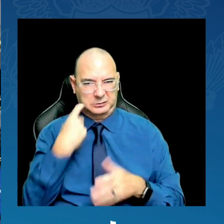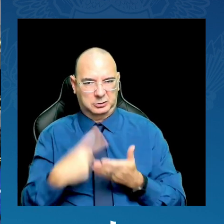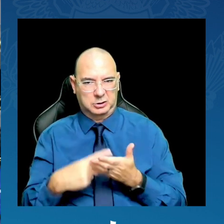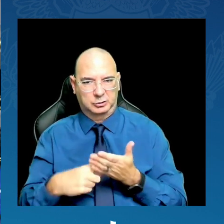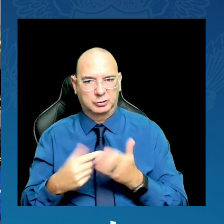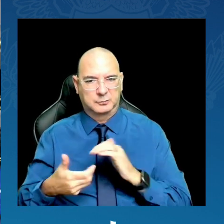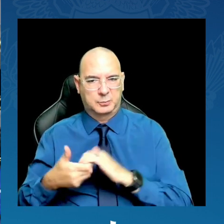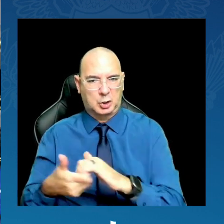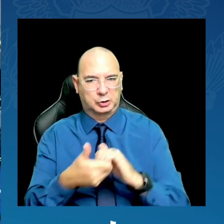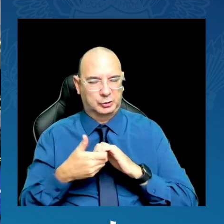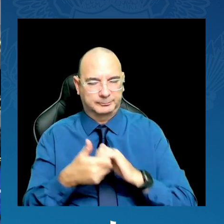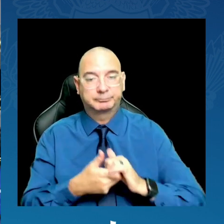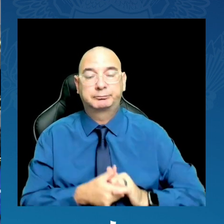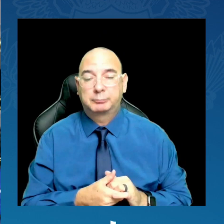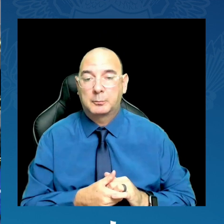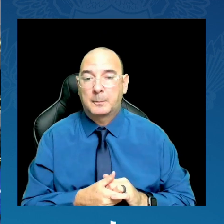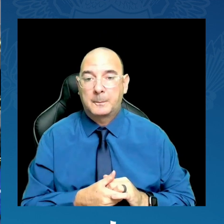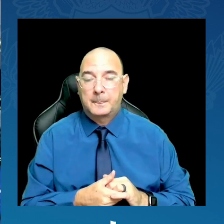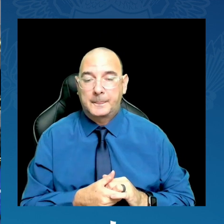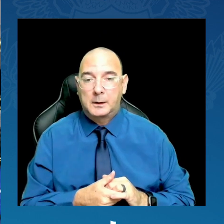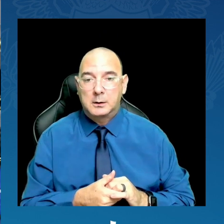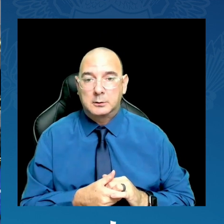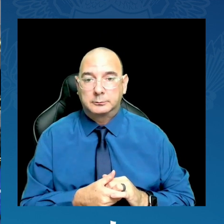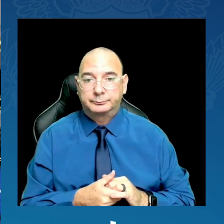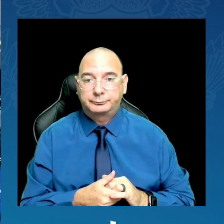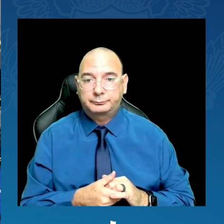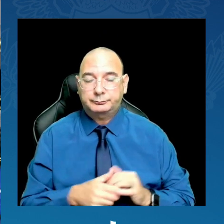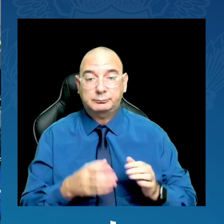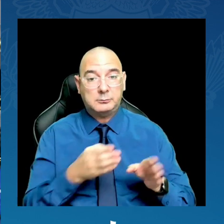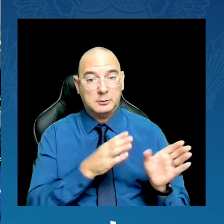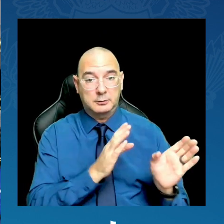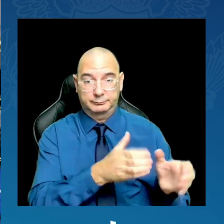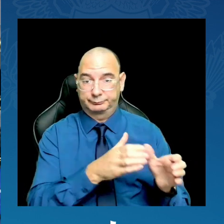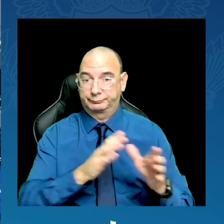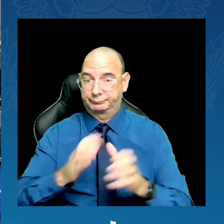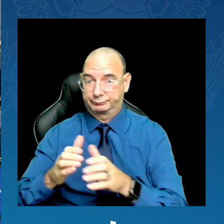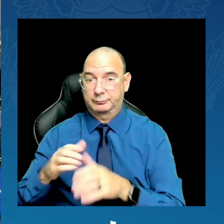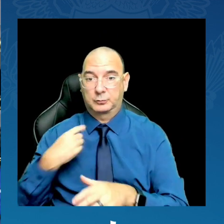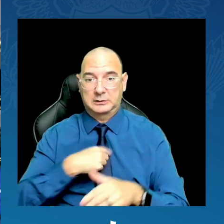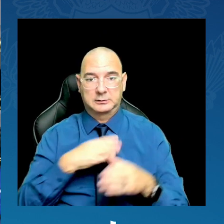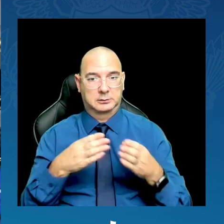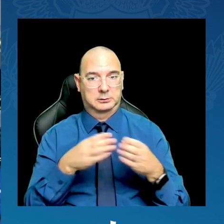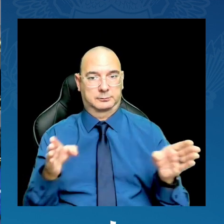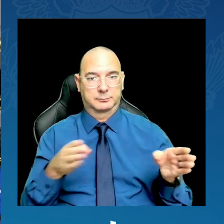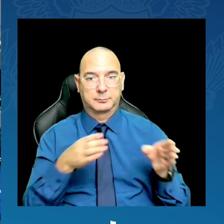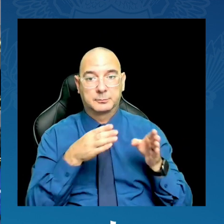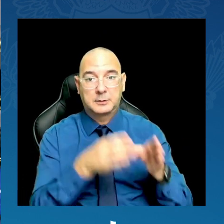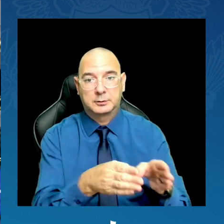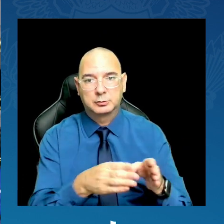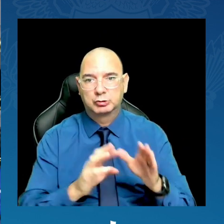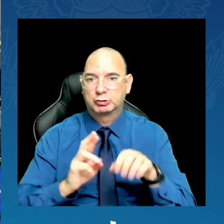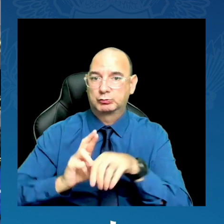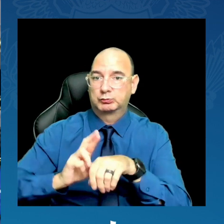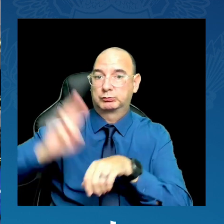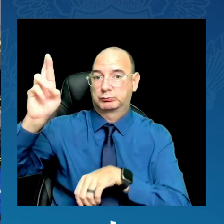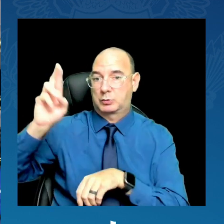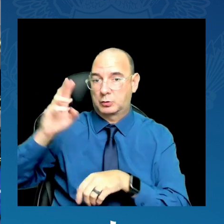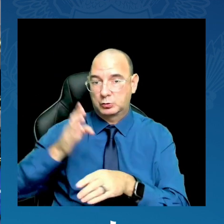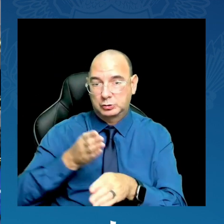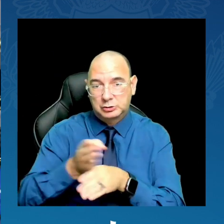and to expand pathways to space careers. And it sounds like you're well on your way to do that, but that is the request that I'd like